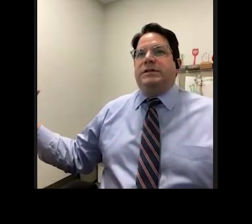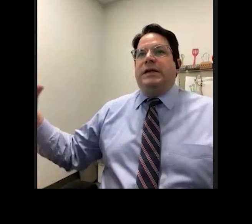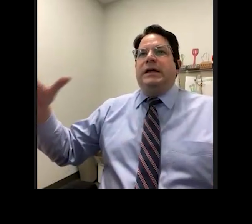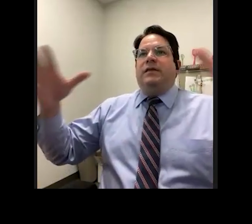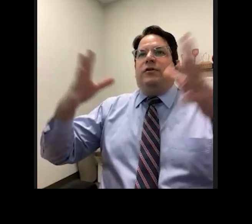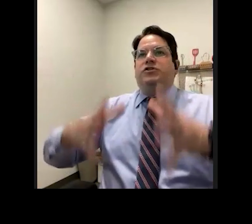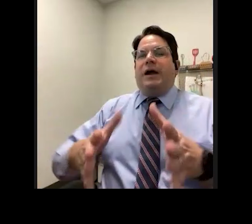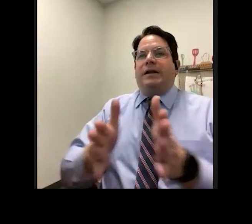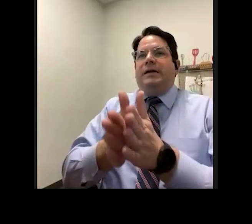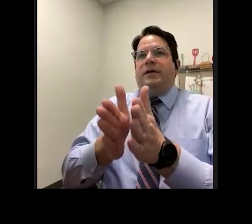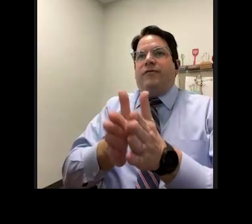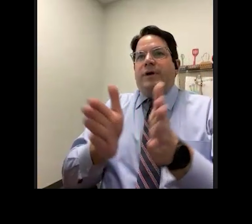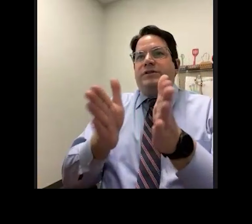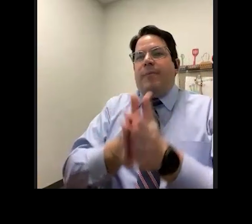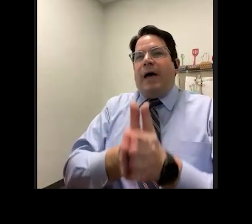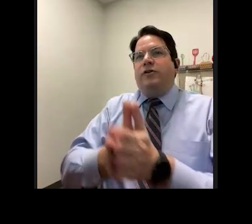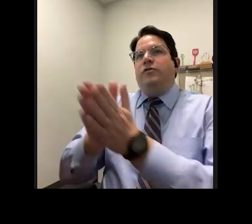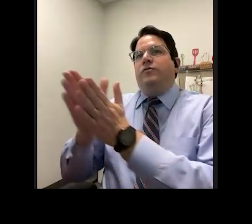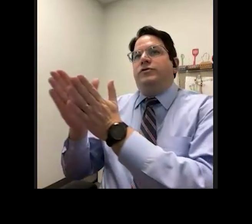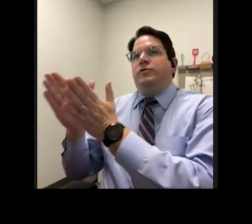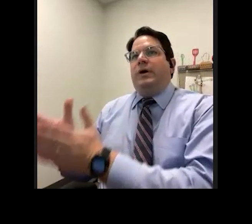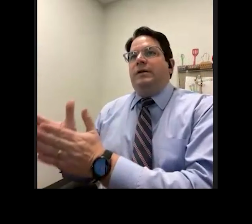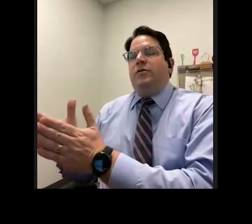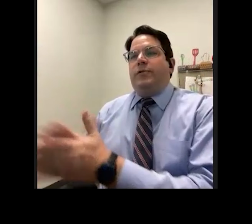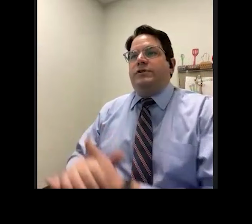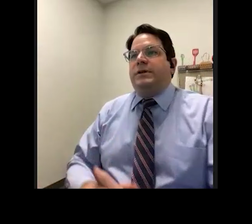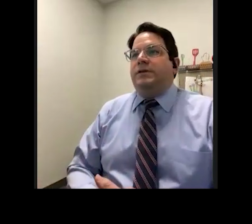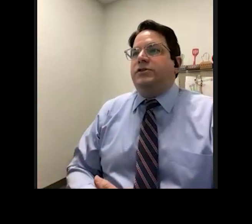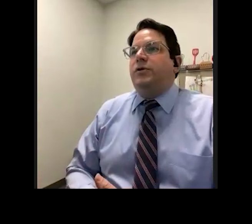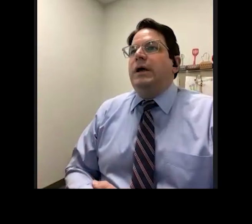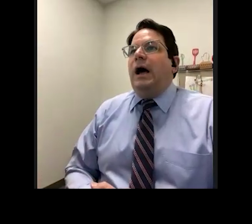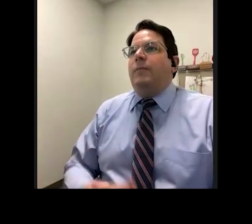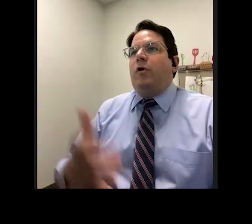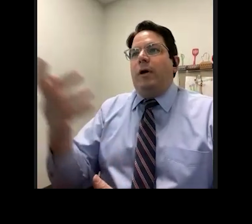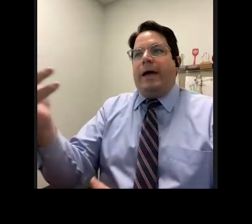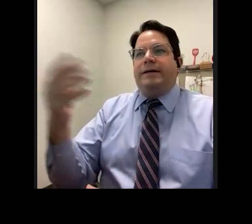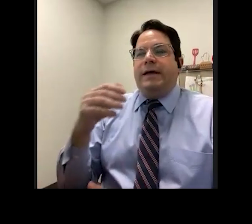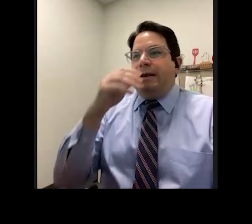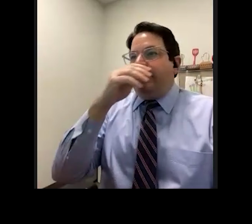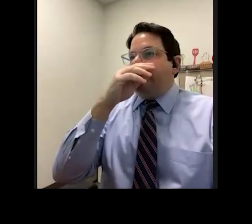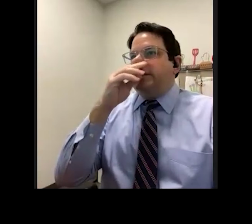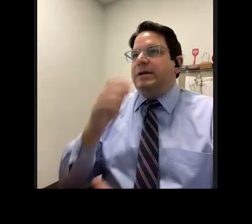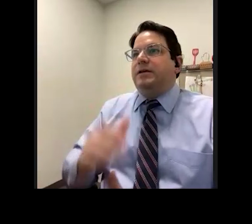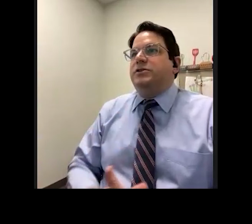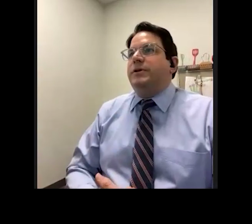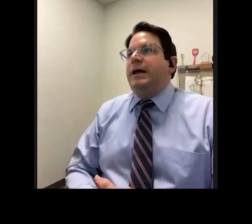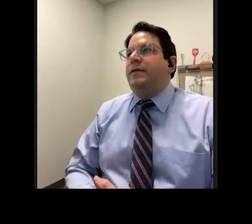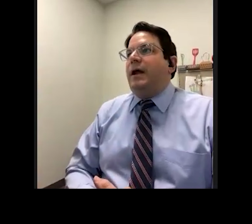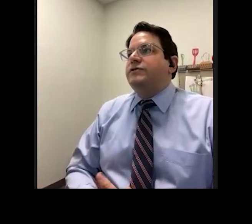basically, they're trying to get the information about you to try to impersonate you. But going back to that FTC consumer data